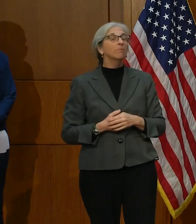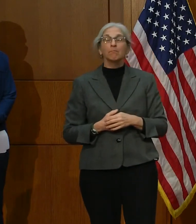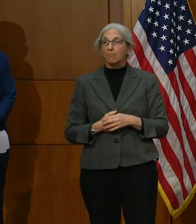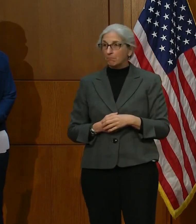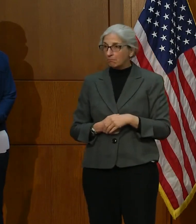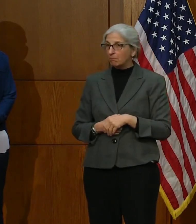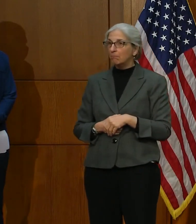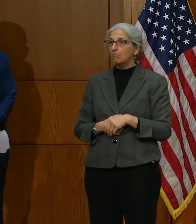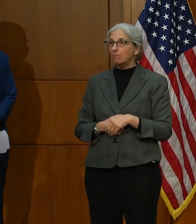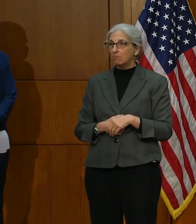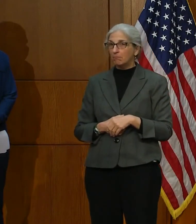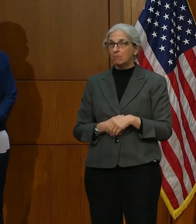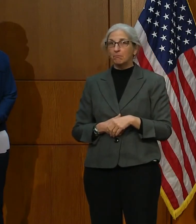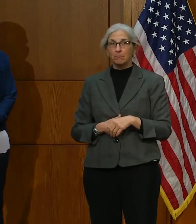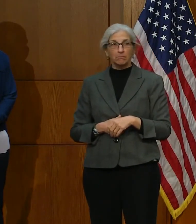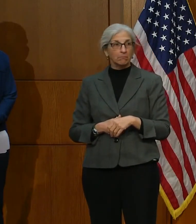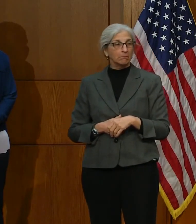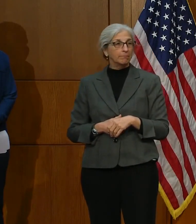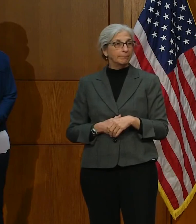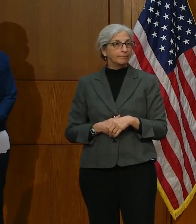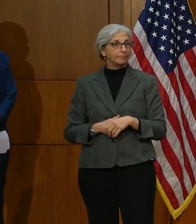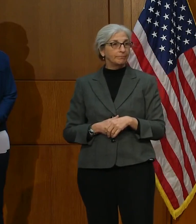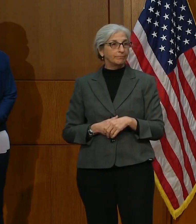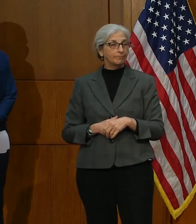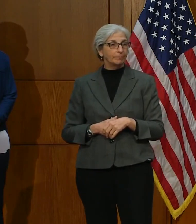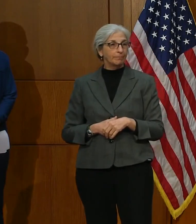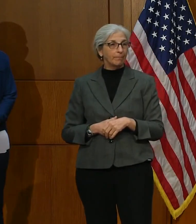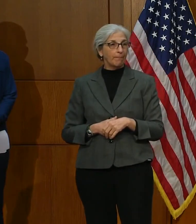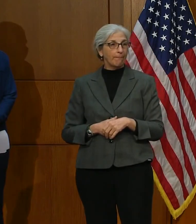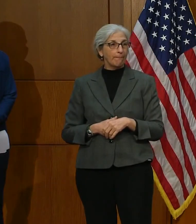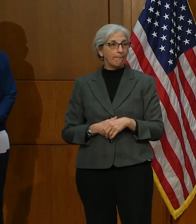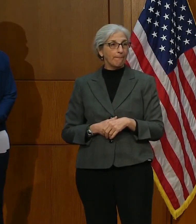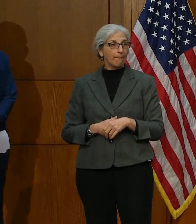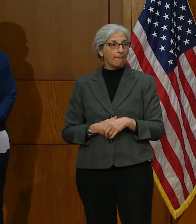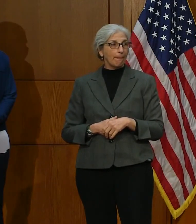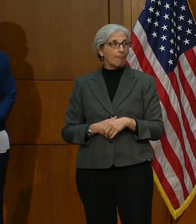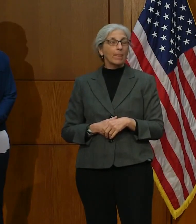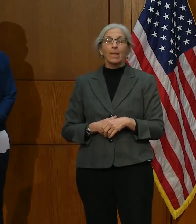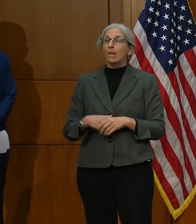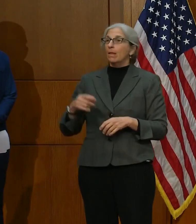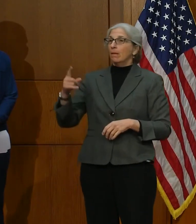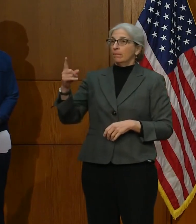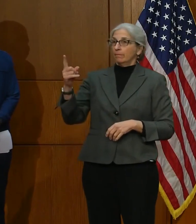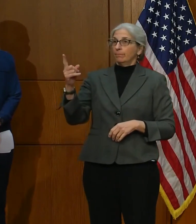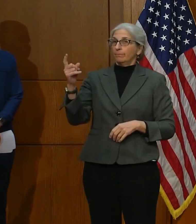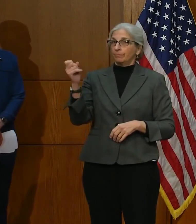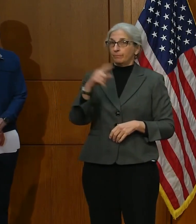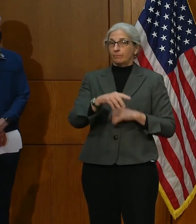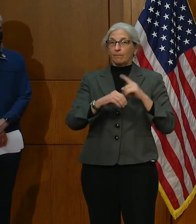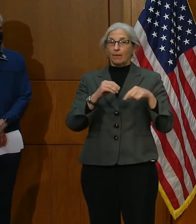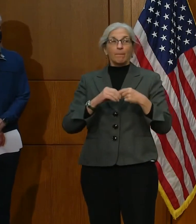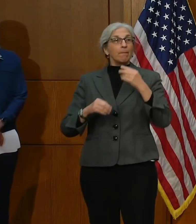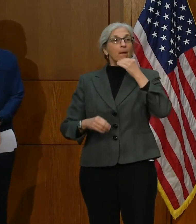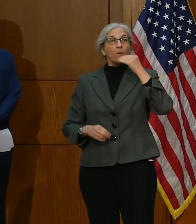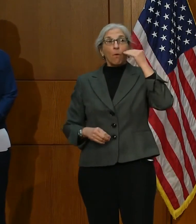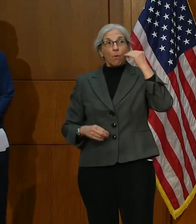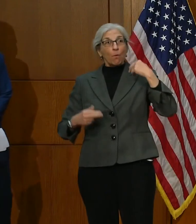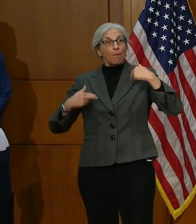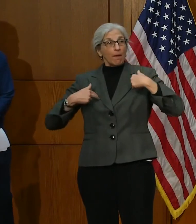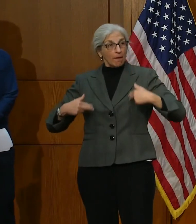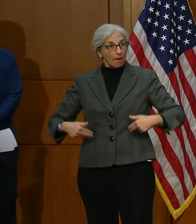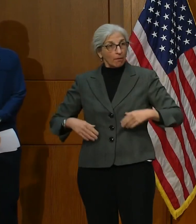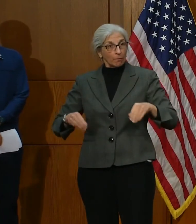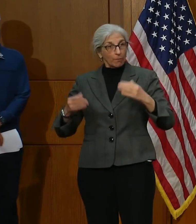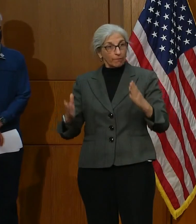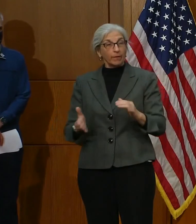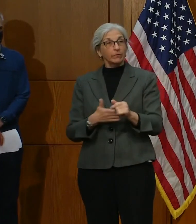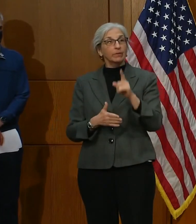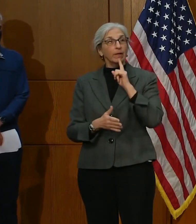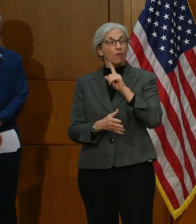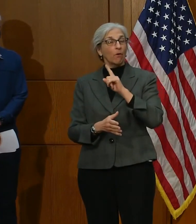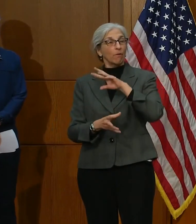ON THAT? YEAH, I'M. THE